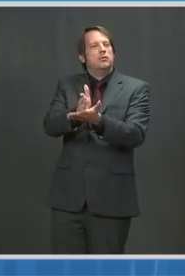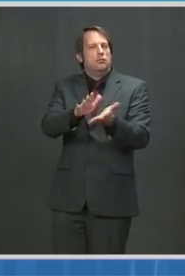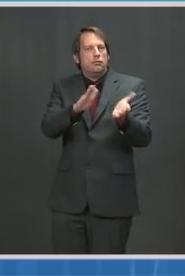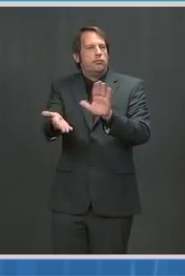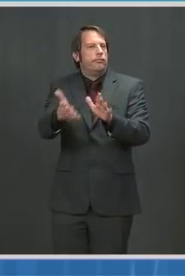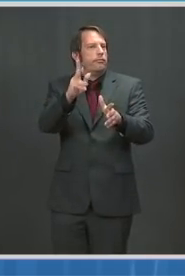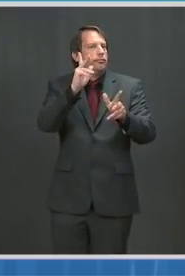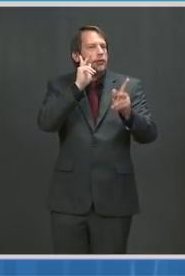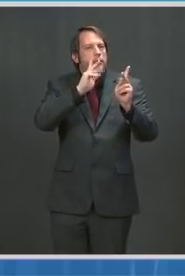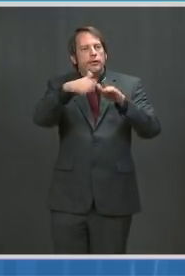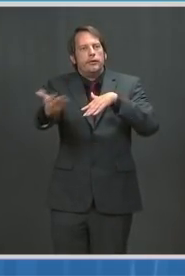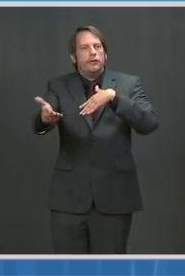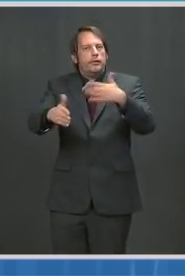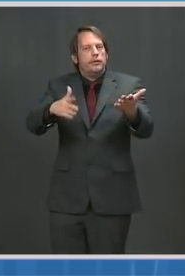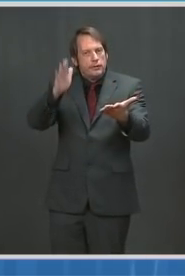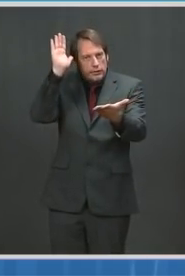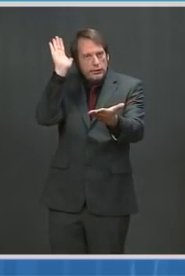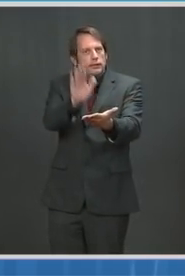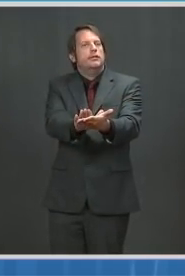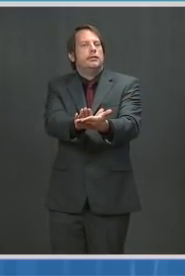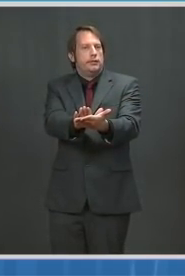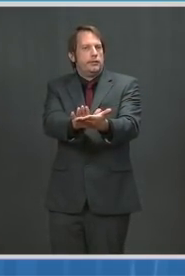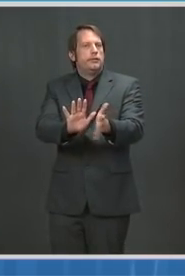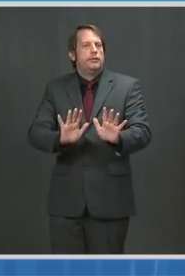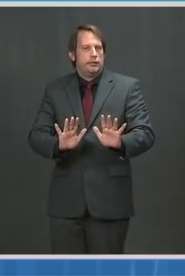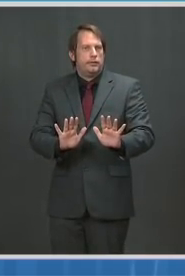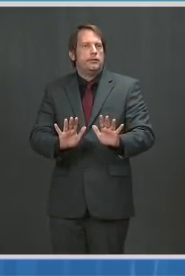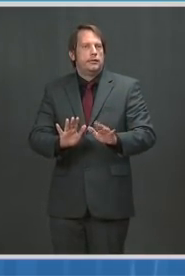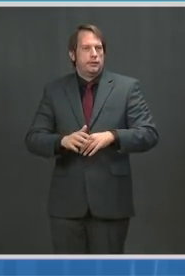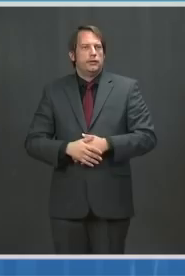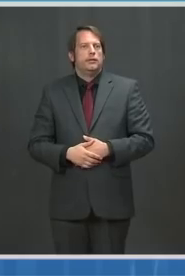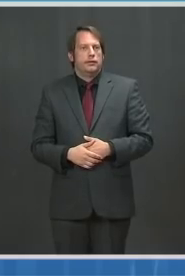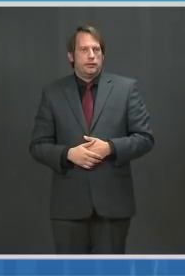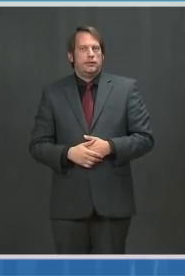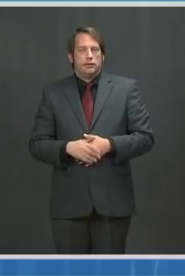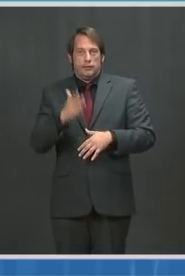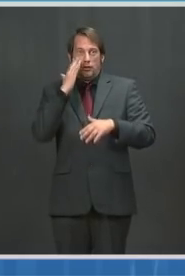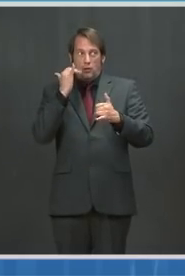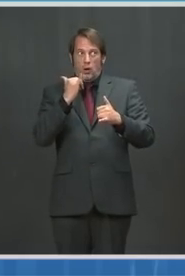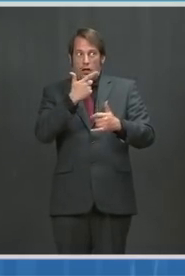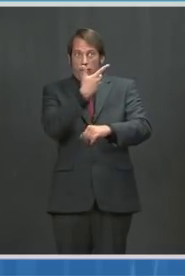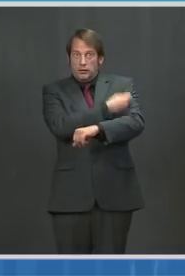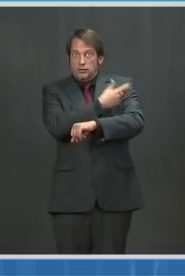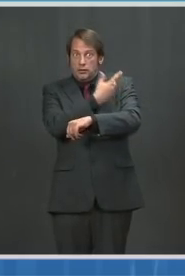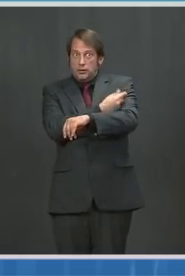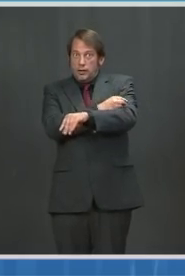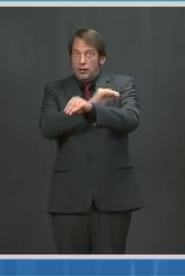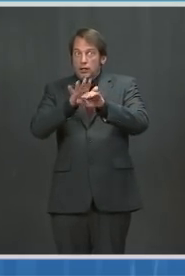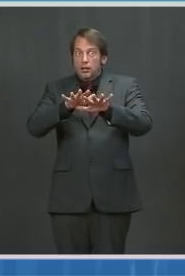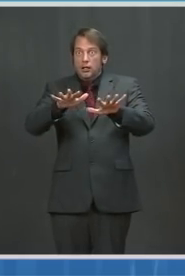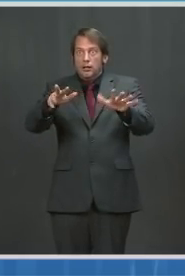that I believe to be an impact of vaccination, especially the vaccination of our elderly communities. But I think we're way too high